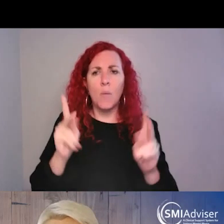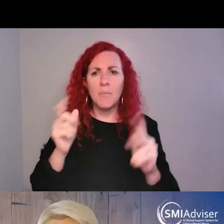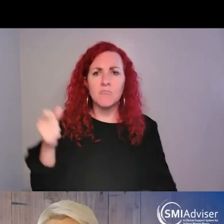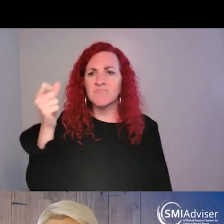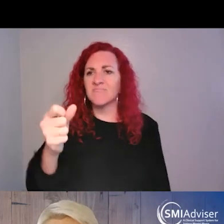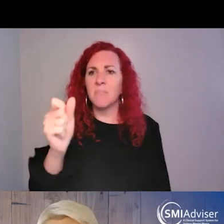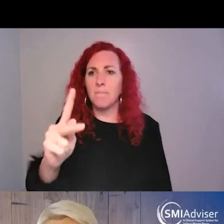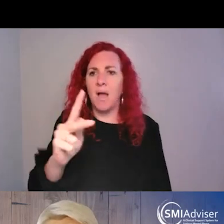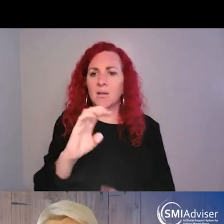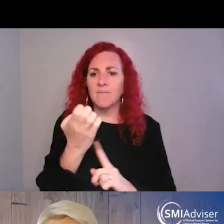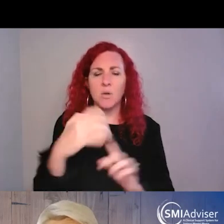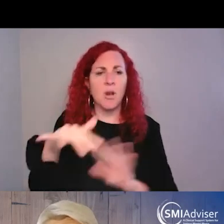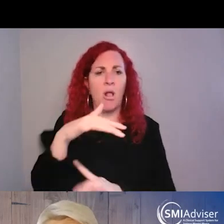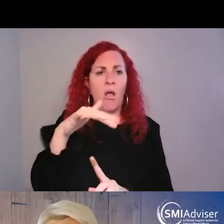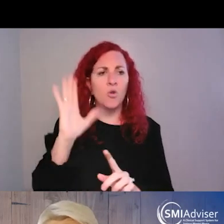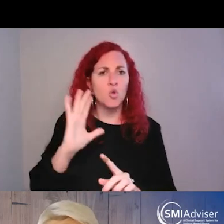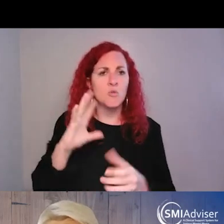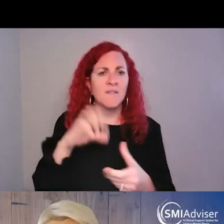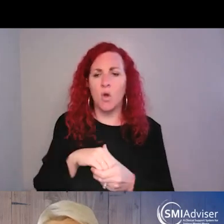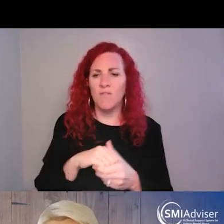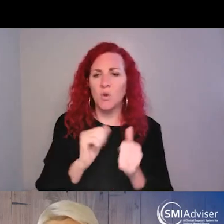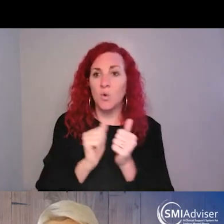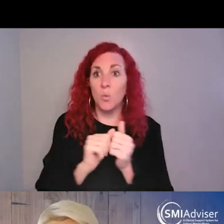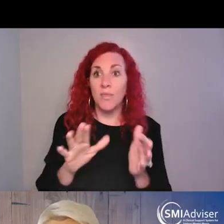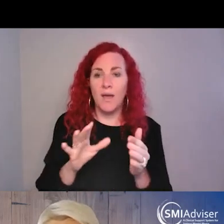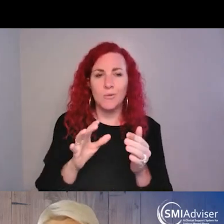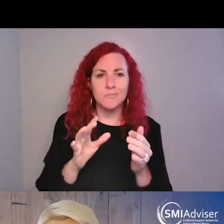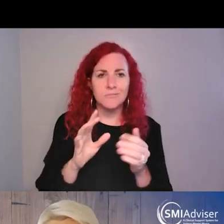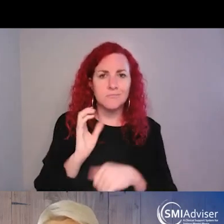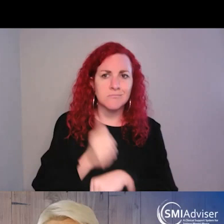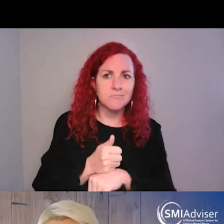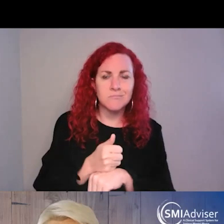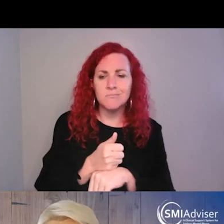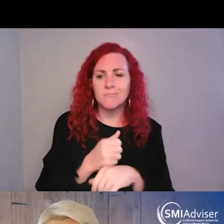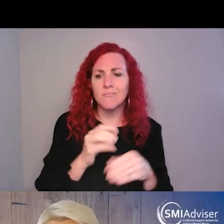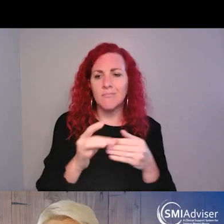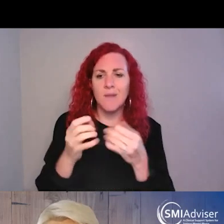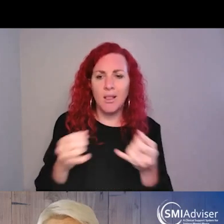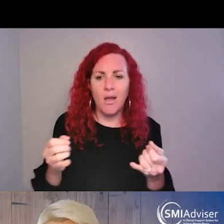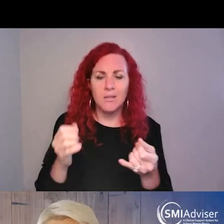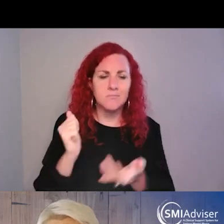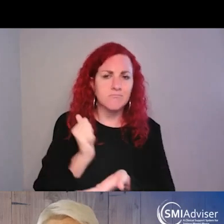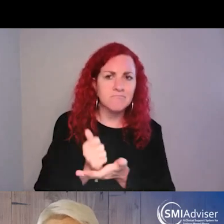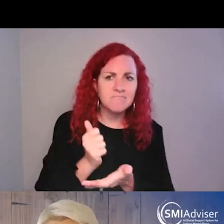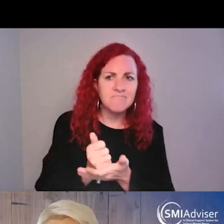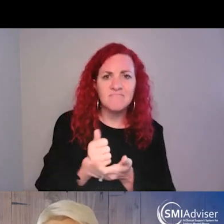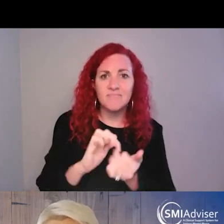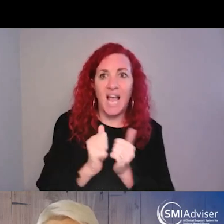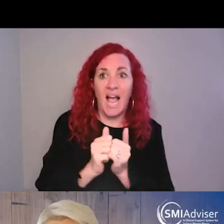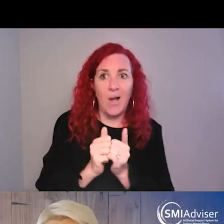THEY WERE ONCE IN WITHOUT ANY GUIDELINES OR ASSISTANCE OR HELP ON HOW TO DO THAT.